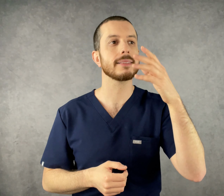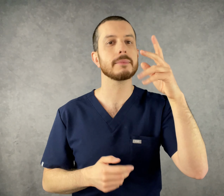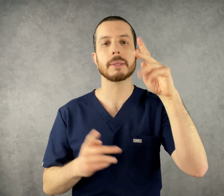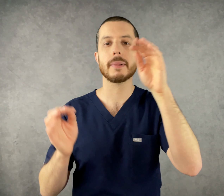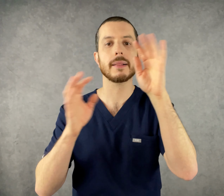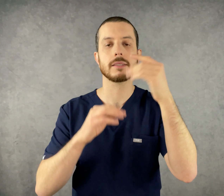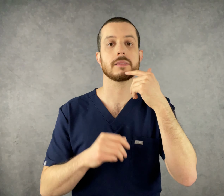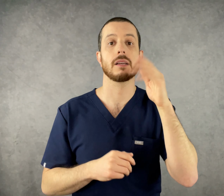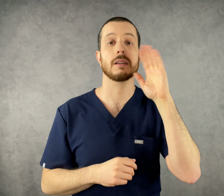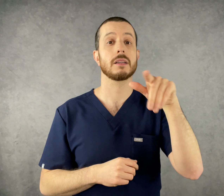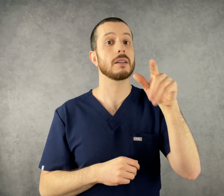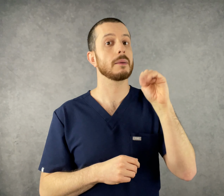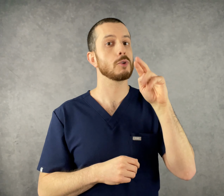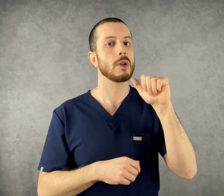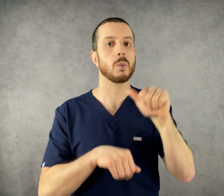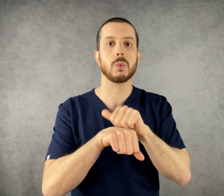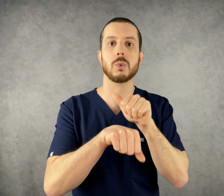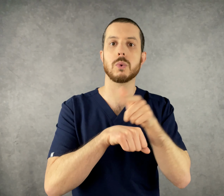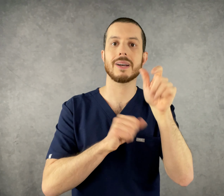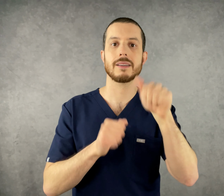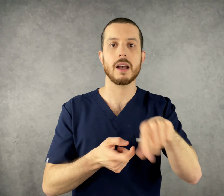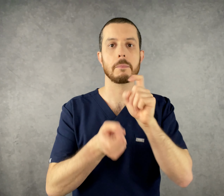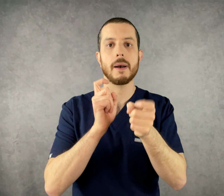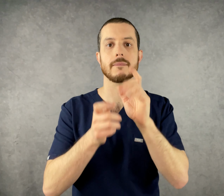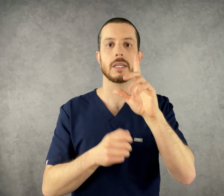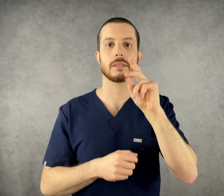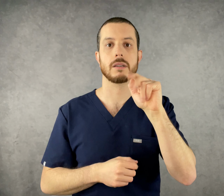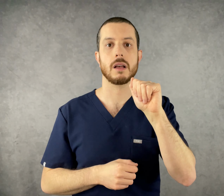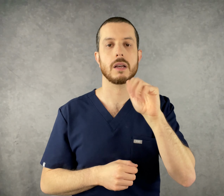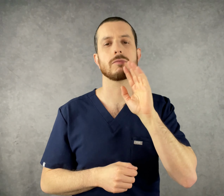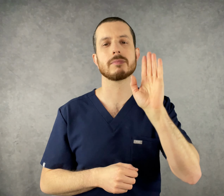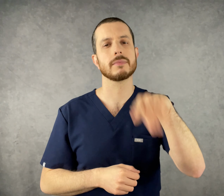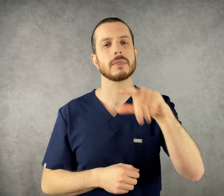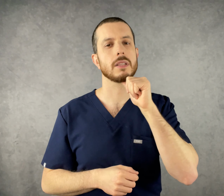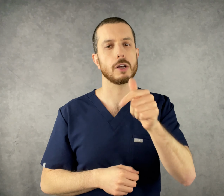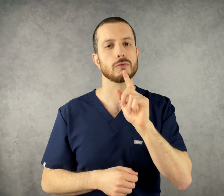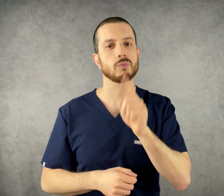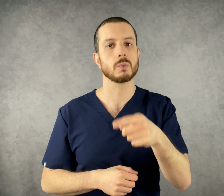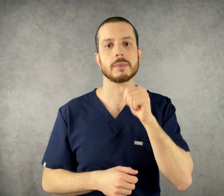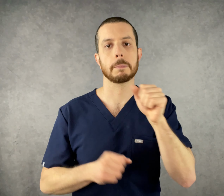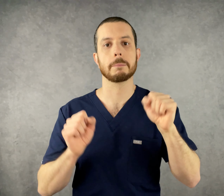that mRNA is dangerous and can modify your DNA. That's not true, it's not possible.